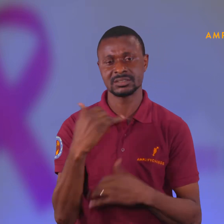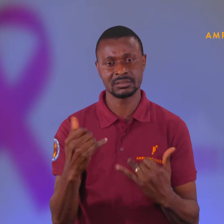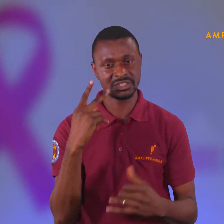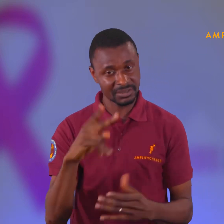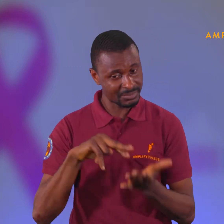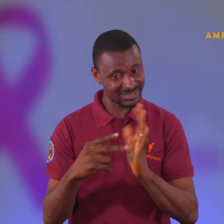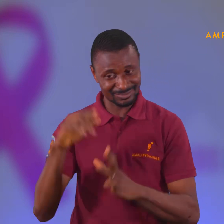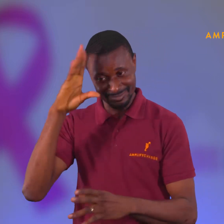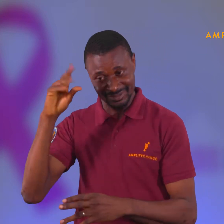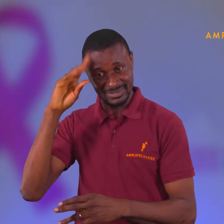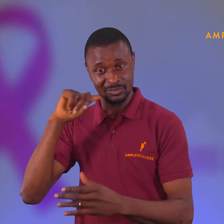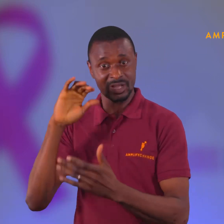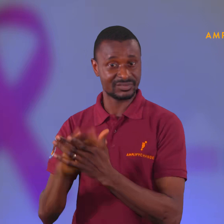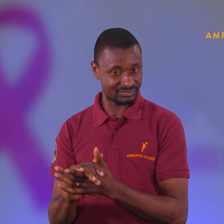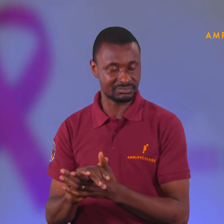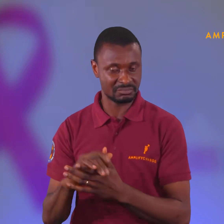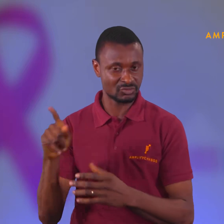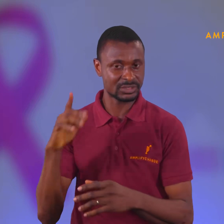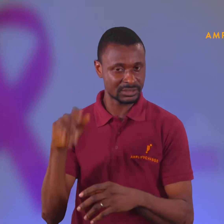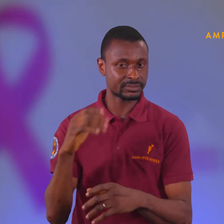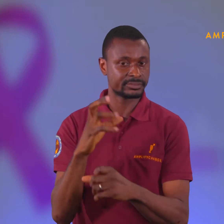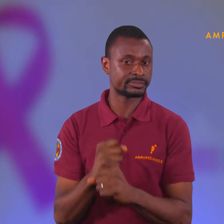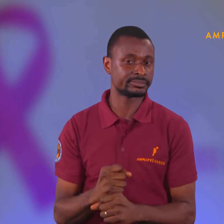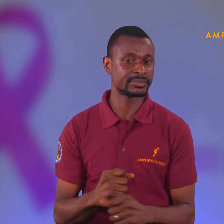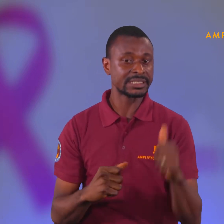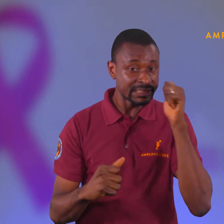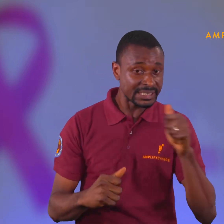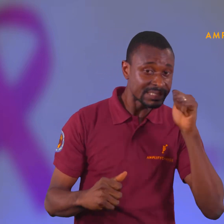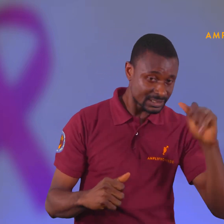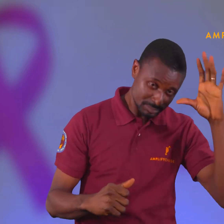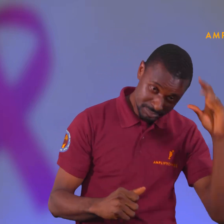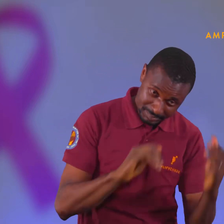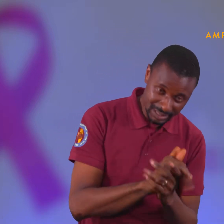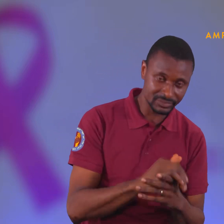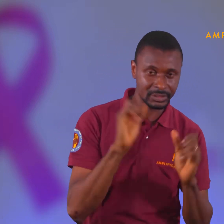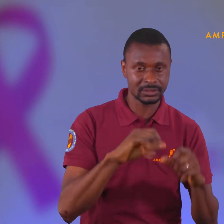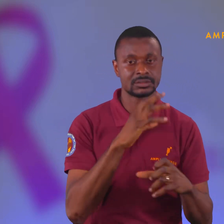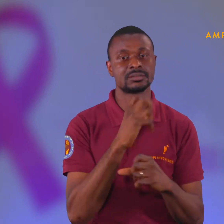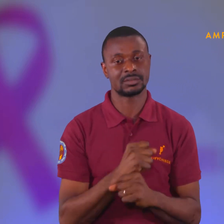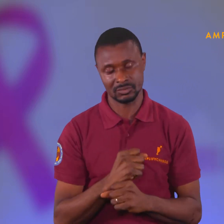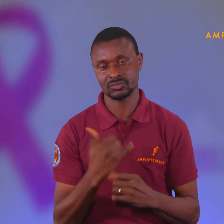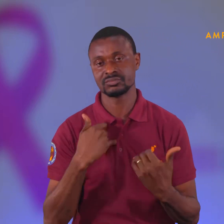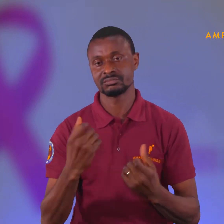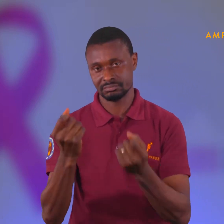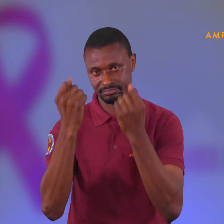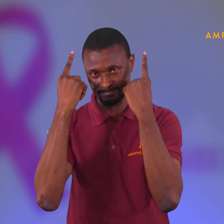We have learnt that it is possible for homosexuals and lesbians to get infected and spread STI/STDs.